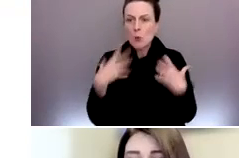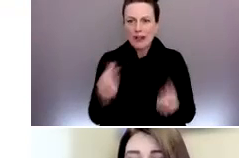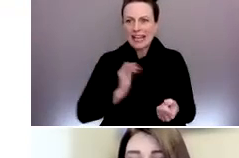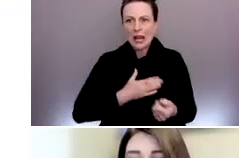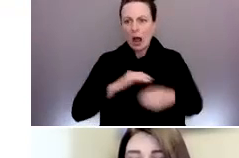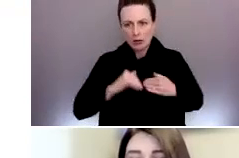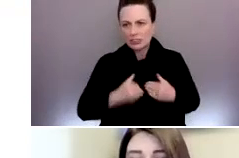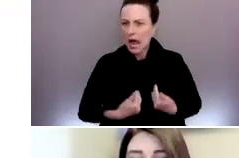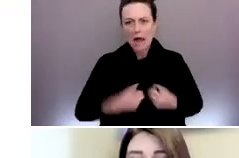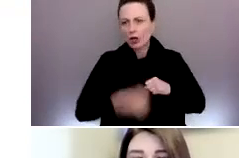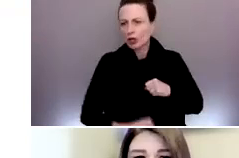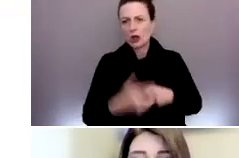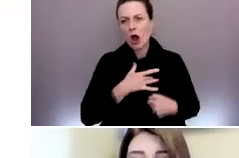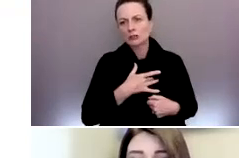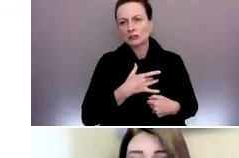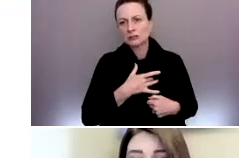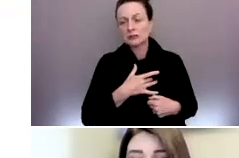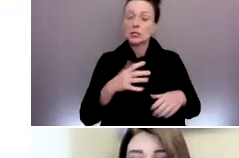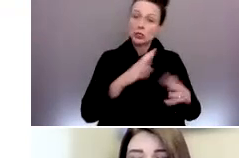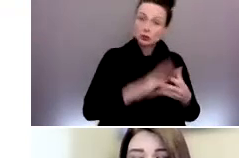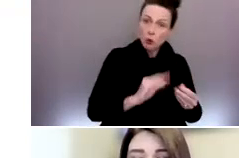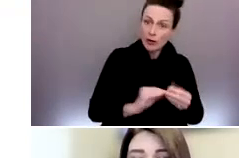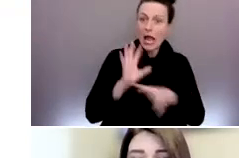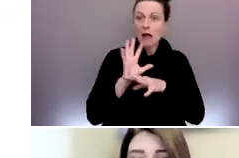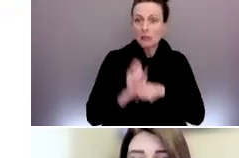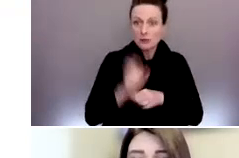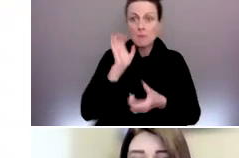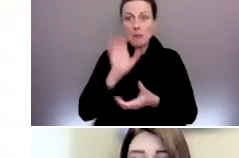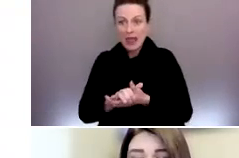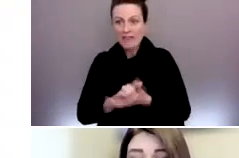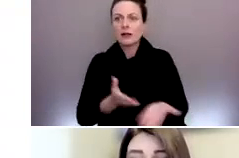you that will take our stories customs and beliefs and bring them forward. It is you